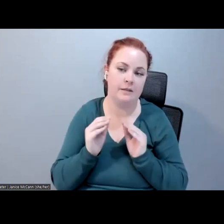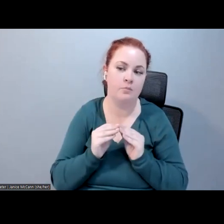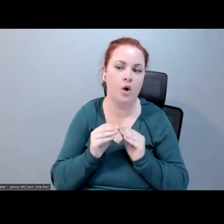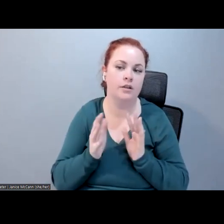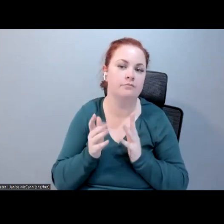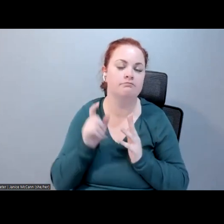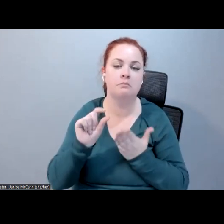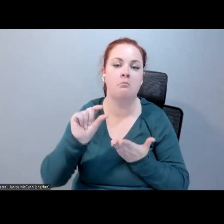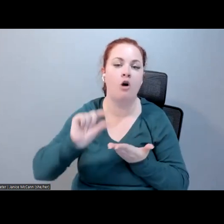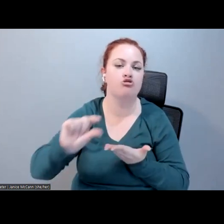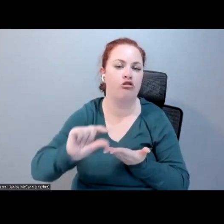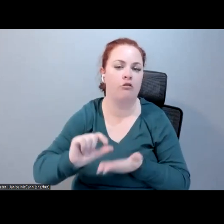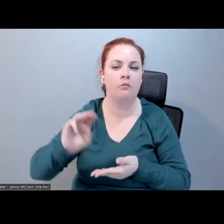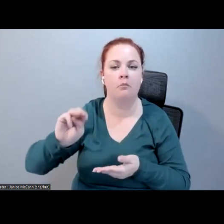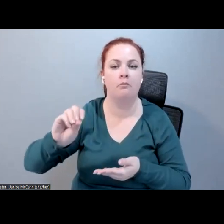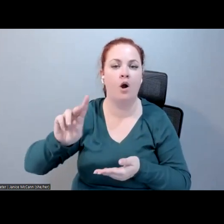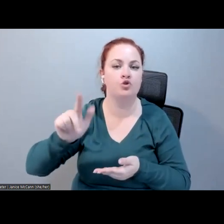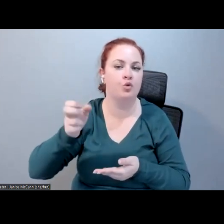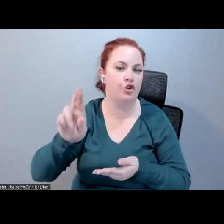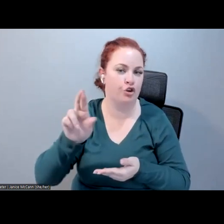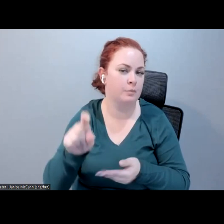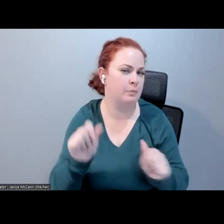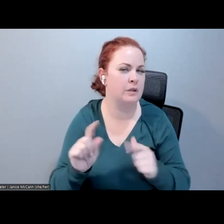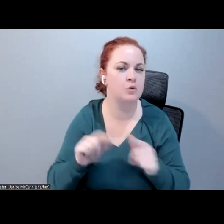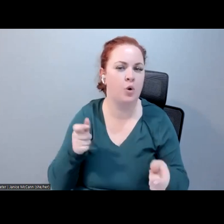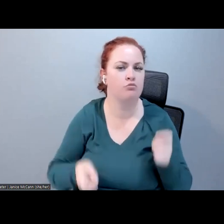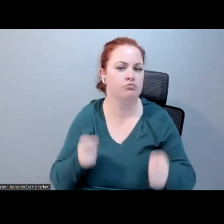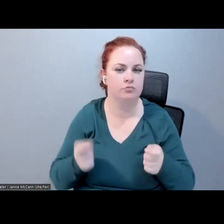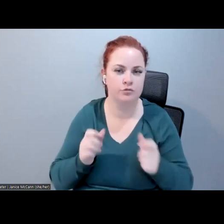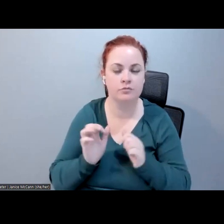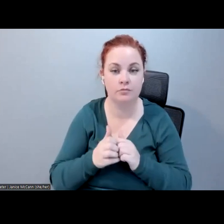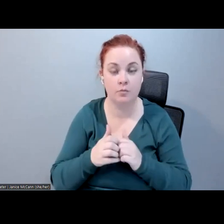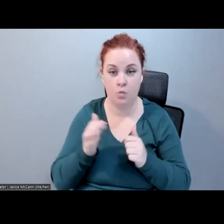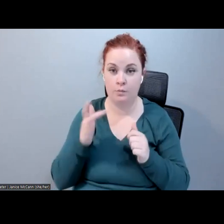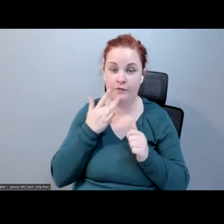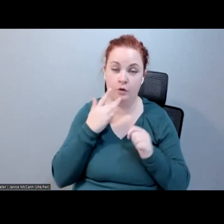modular, to adjust how centrally you want things and how we tag